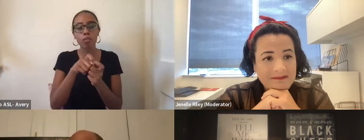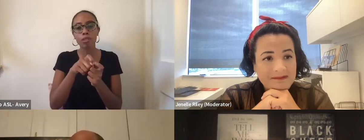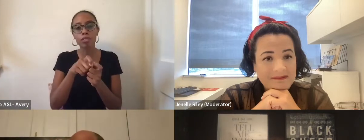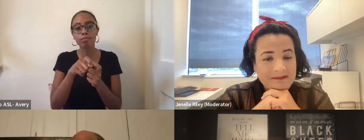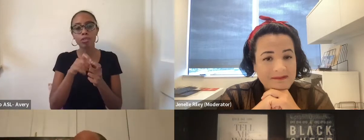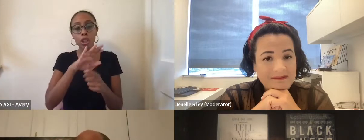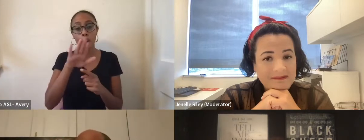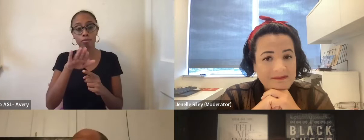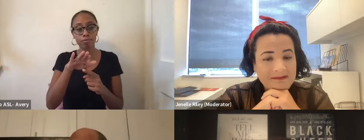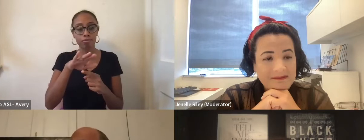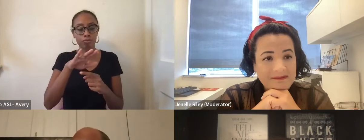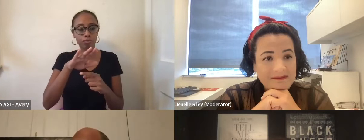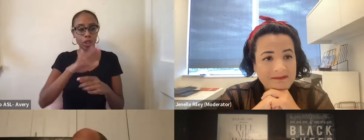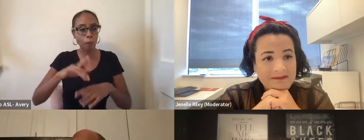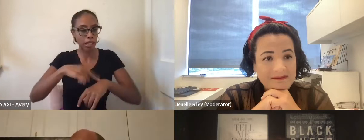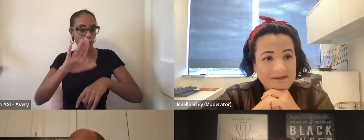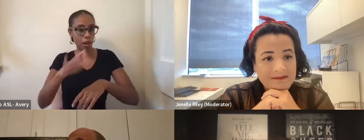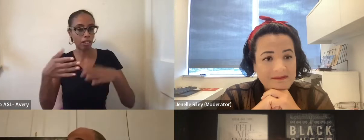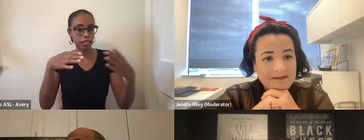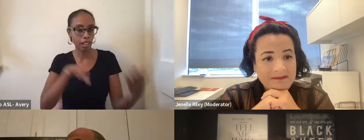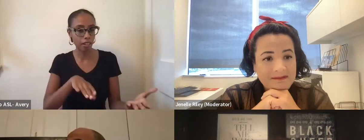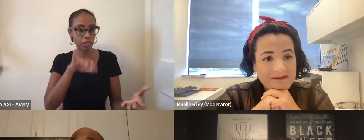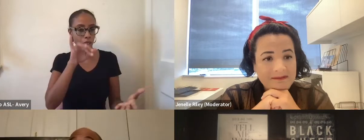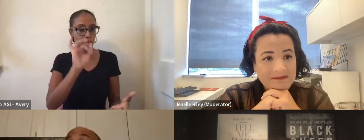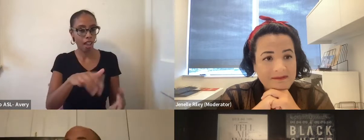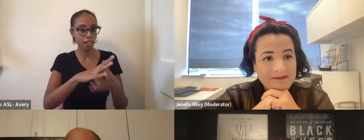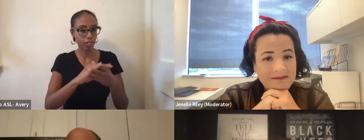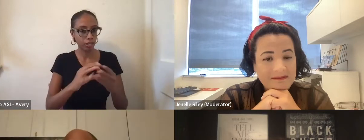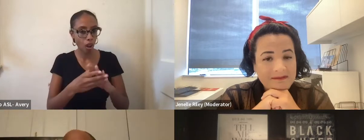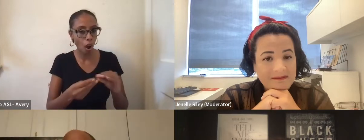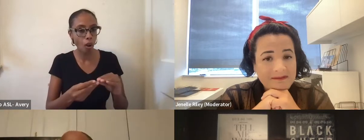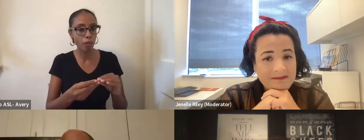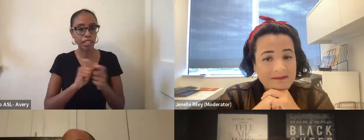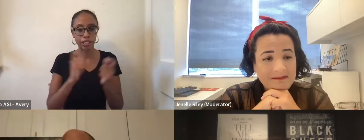reflecting over the kind of hundred minutes of our film, you know?